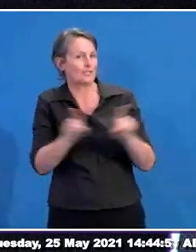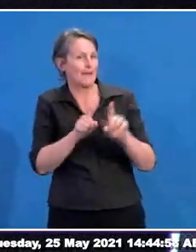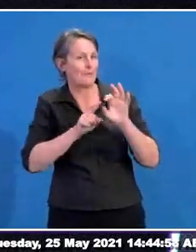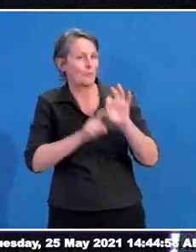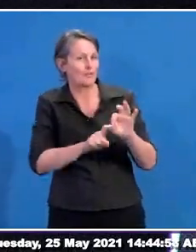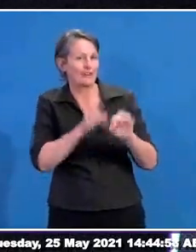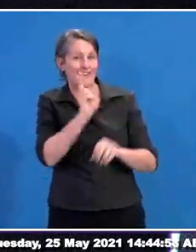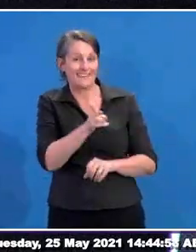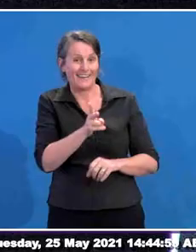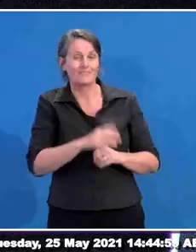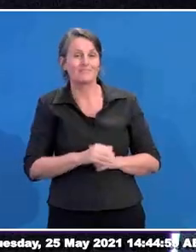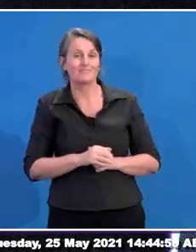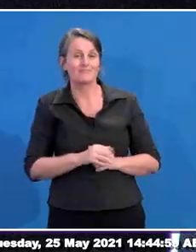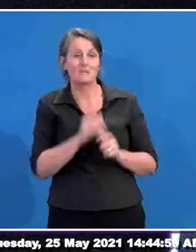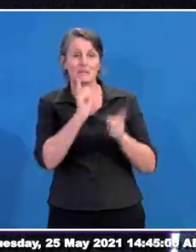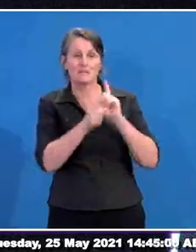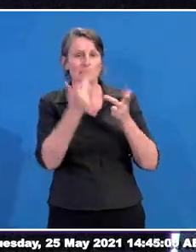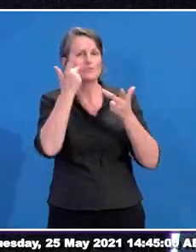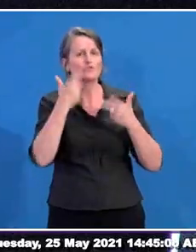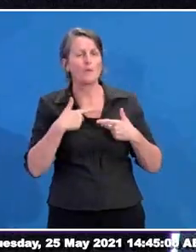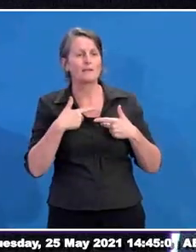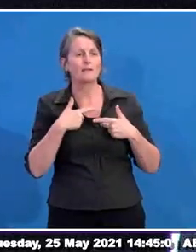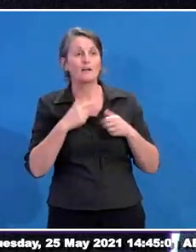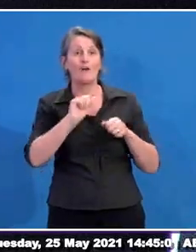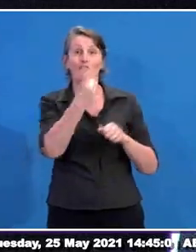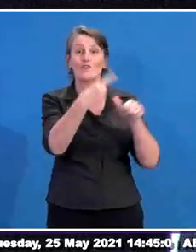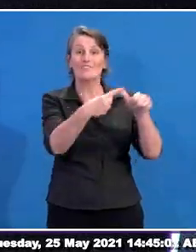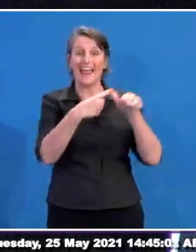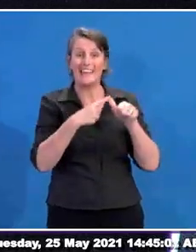Sometimes that shows me some disparity between answers, sometimes